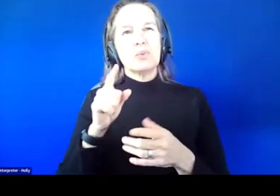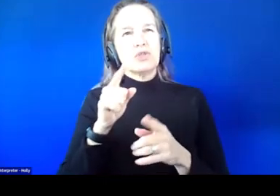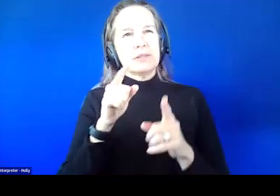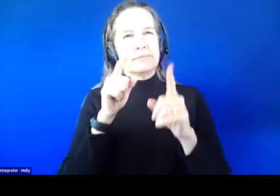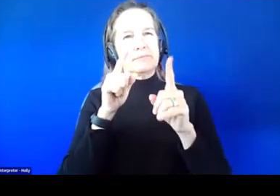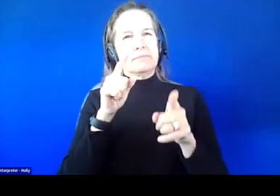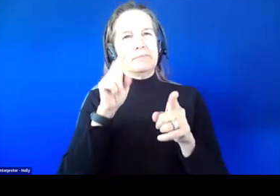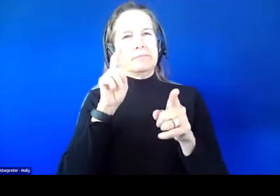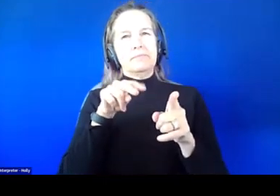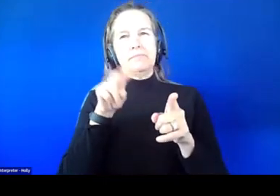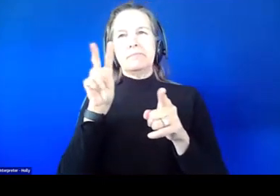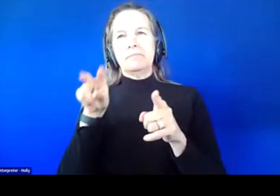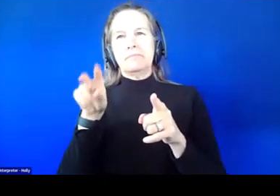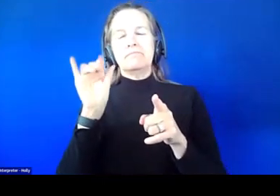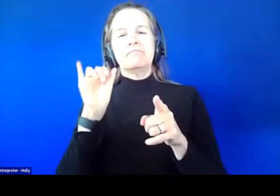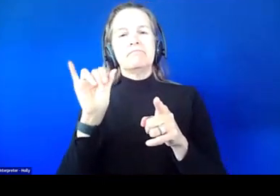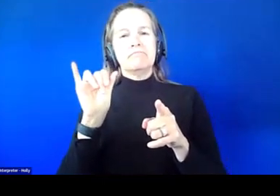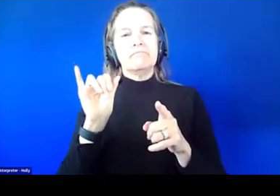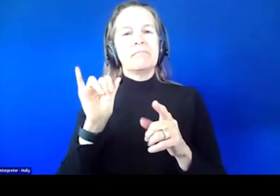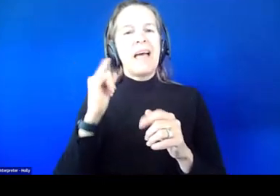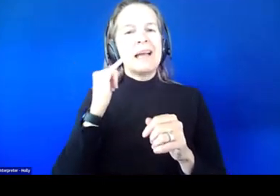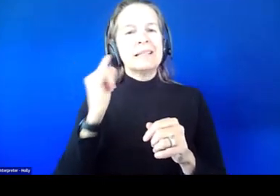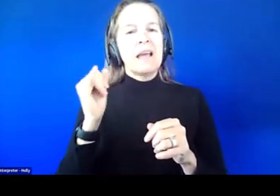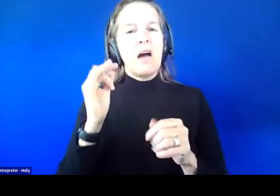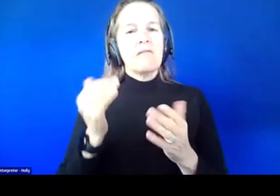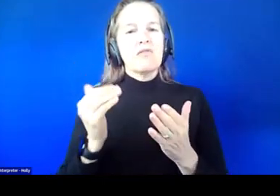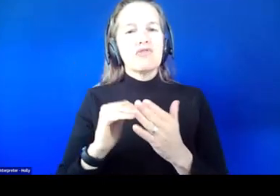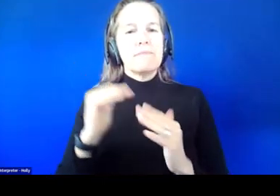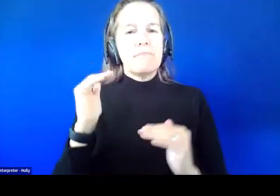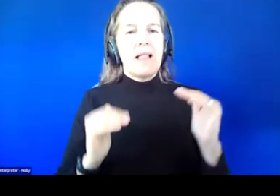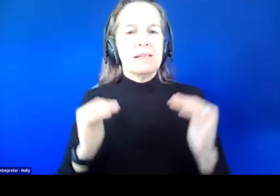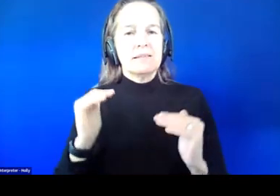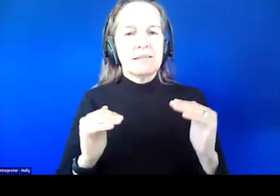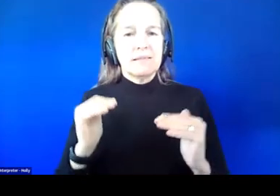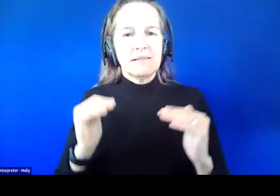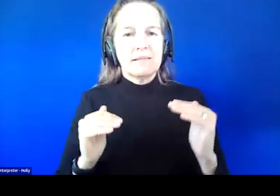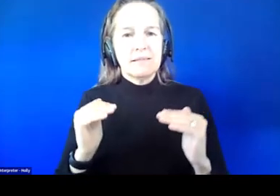idea of rebalancing. These transitions and